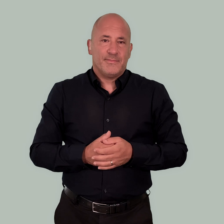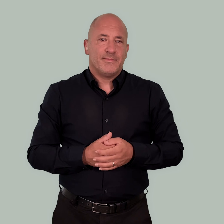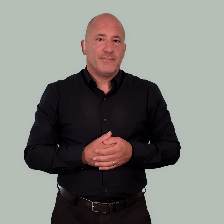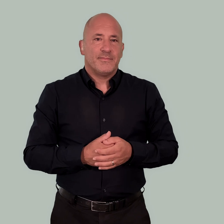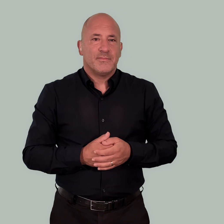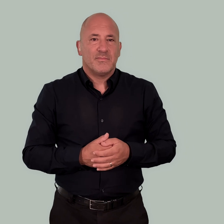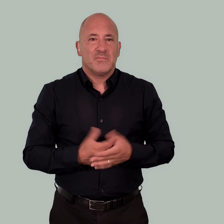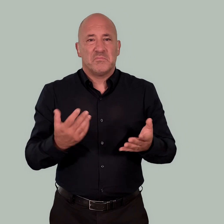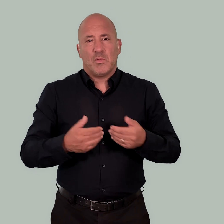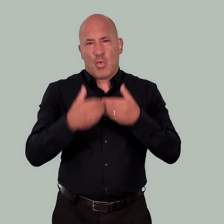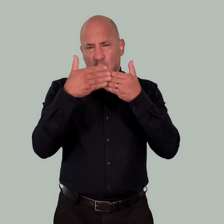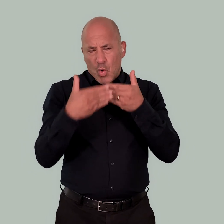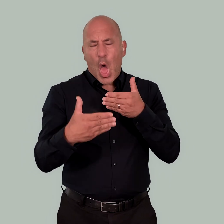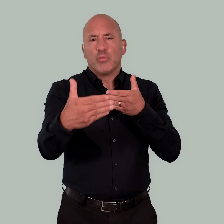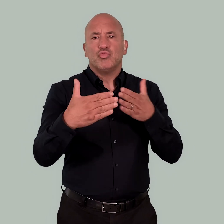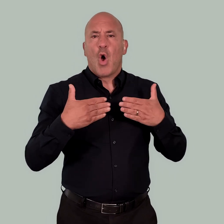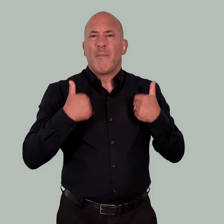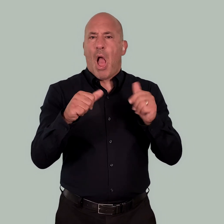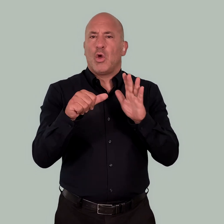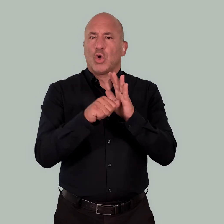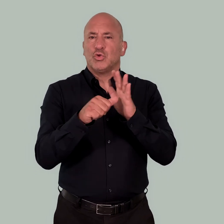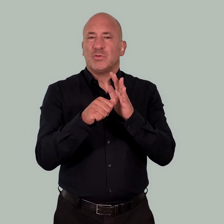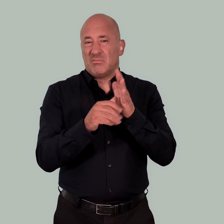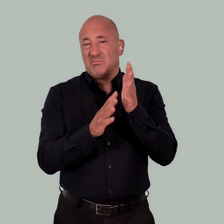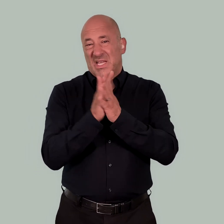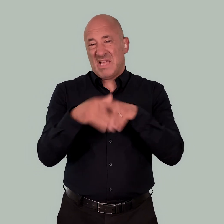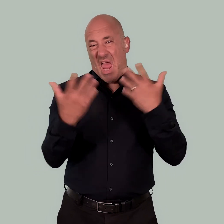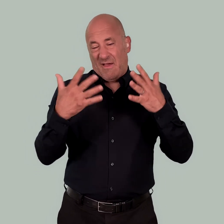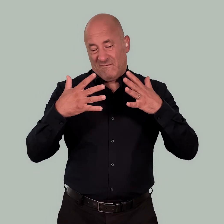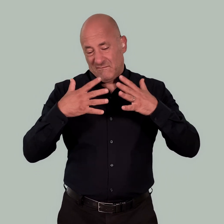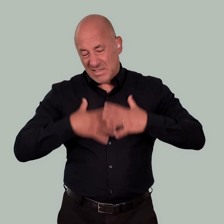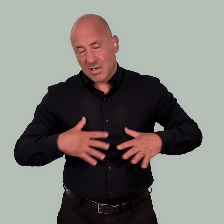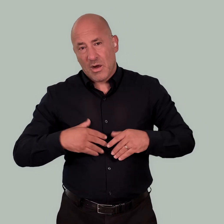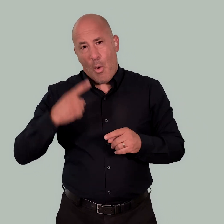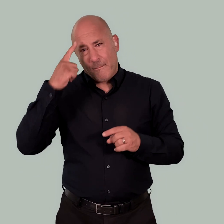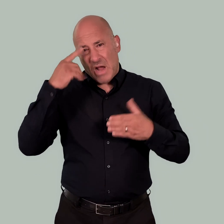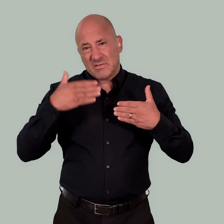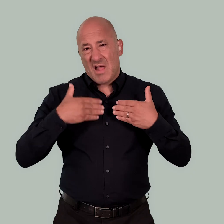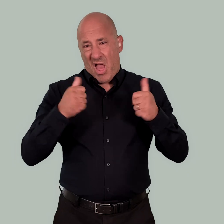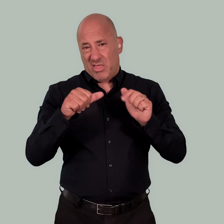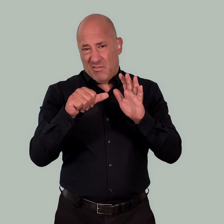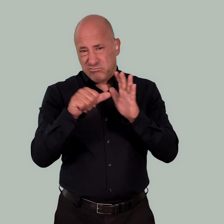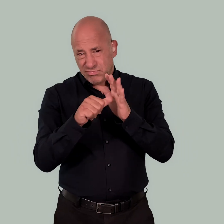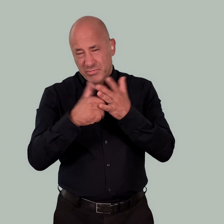A long-term health condition includes “any physical or mental health conditions